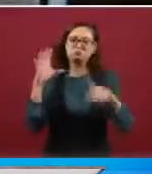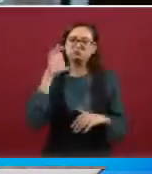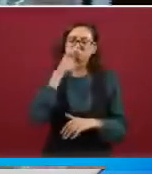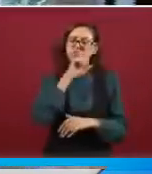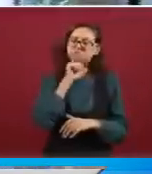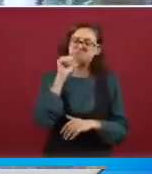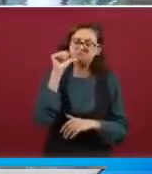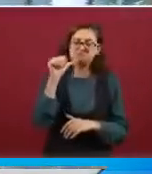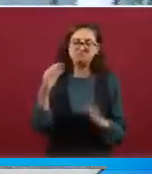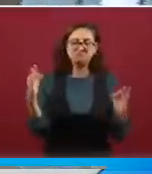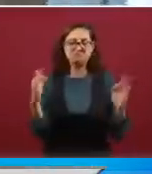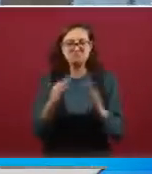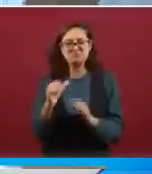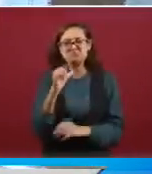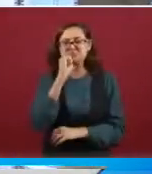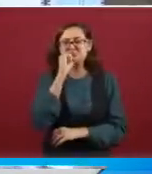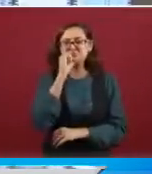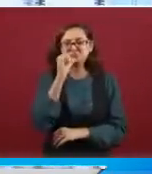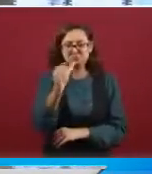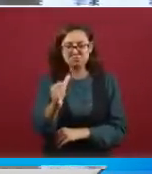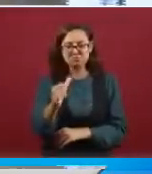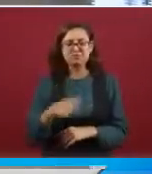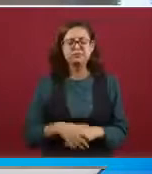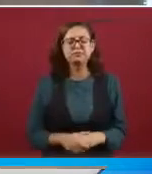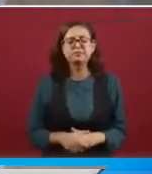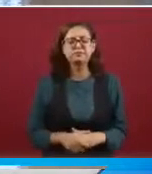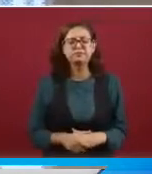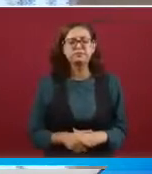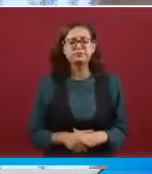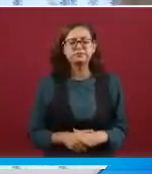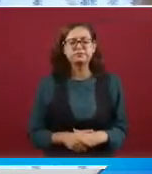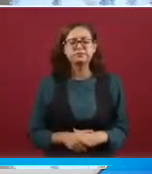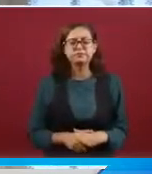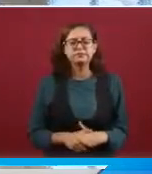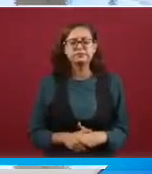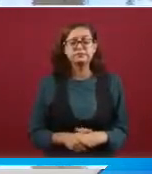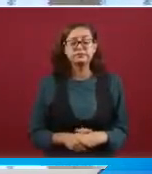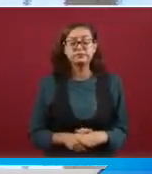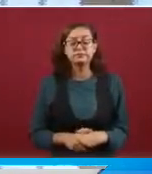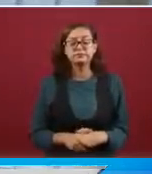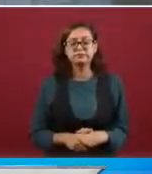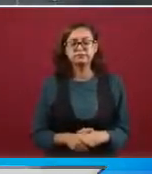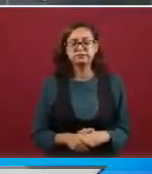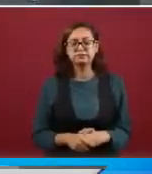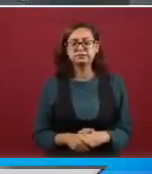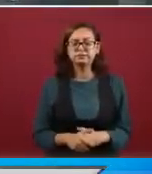to each of the 544 athletes who have participated in the Pan-American games held in Peru